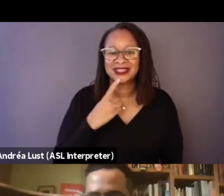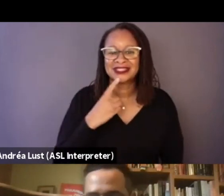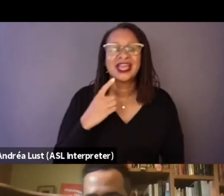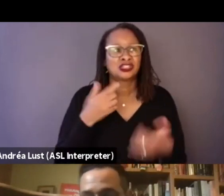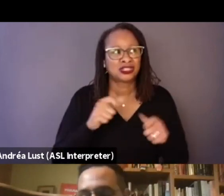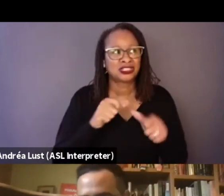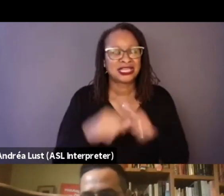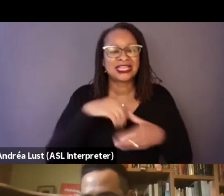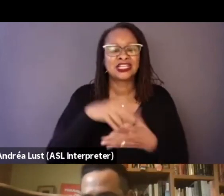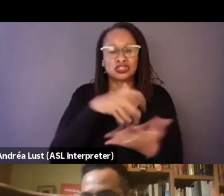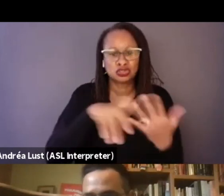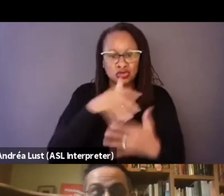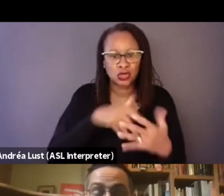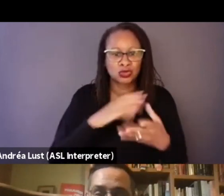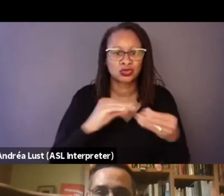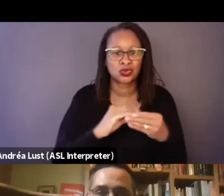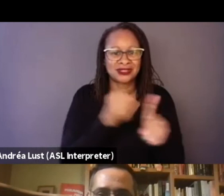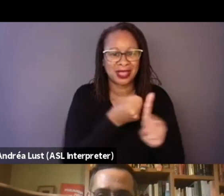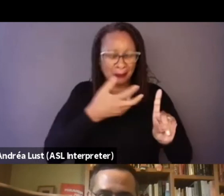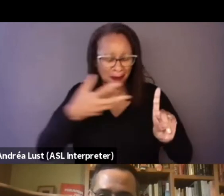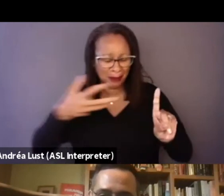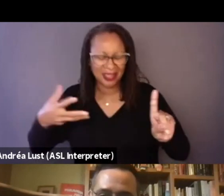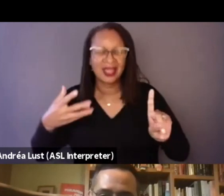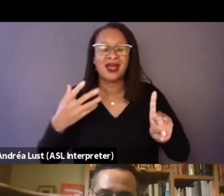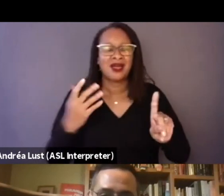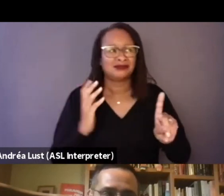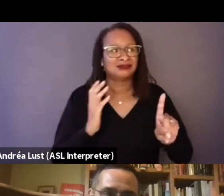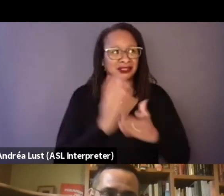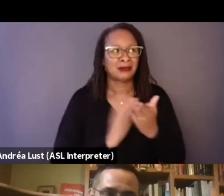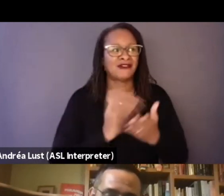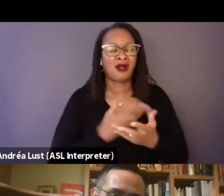and unpack some of our incredibly problematic systems that we perpetuate.